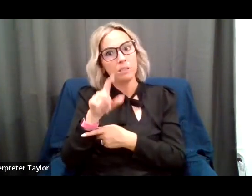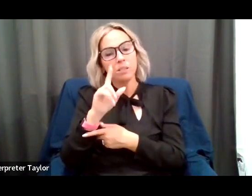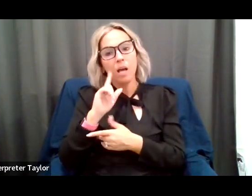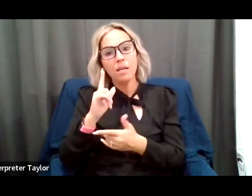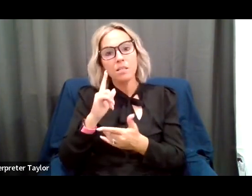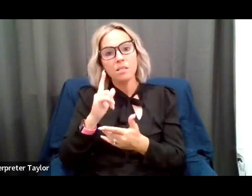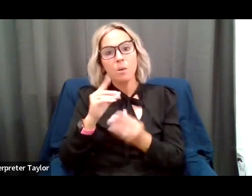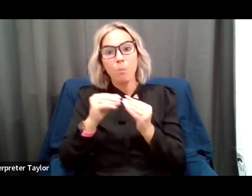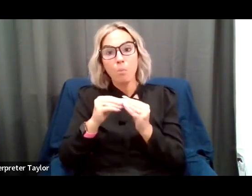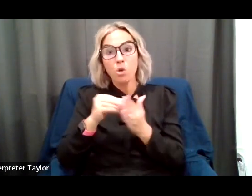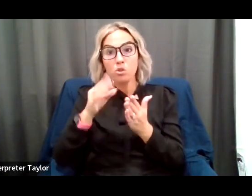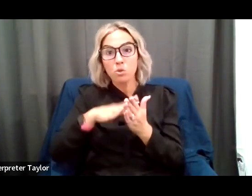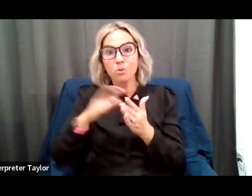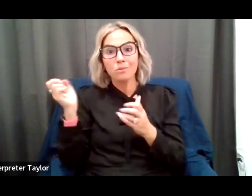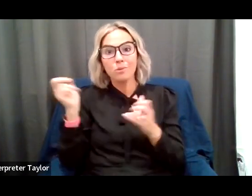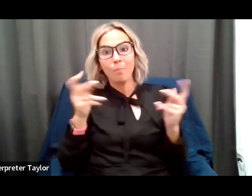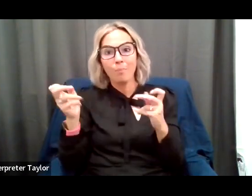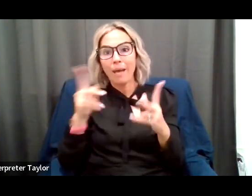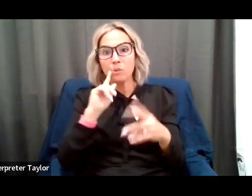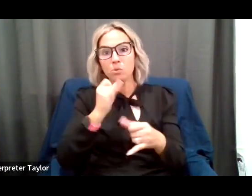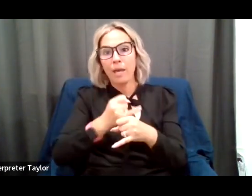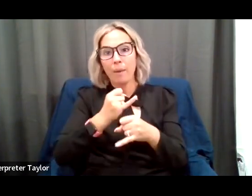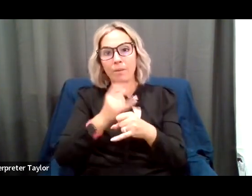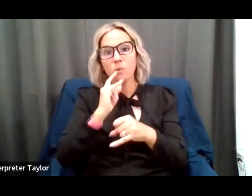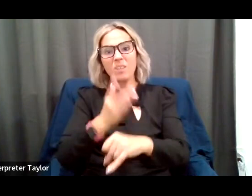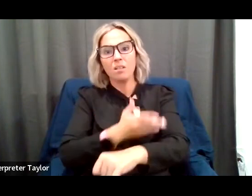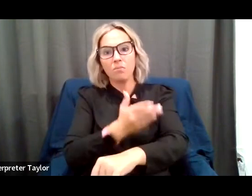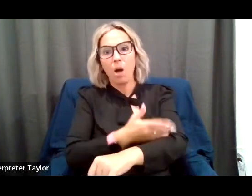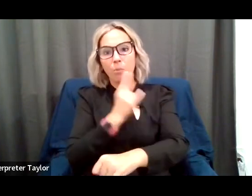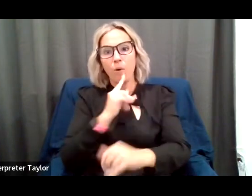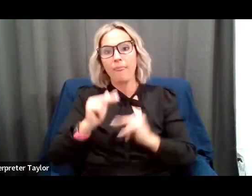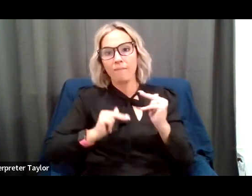back on campus to upgrade those facilities.